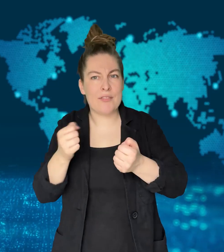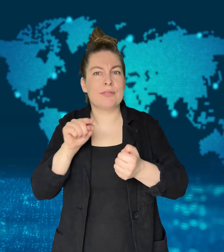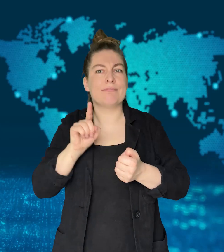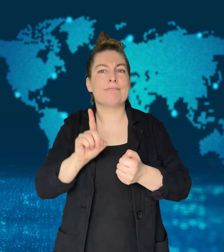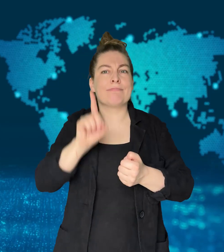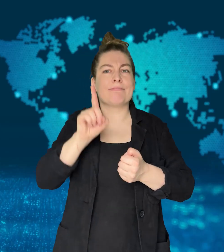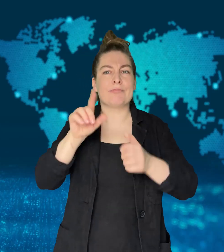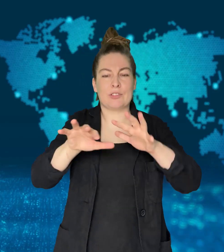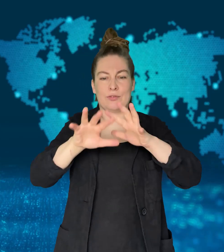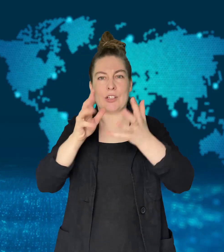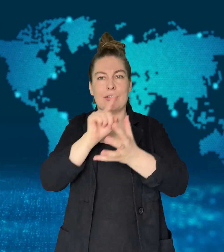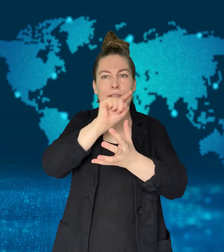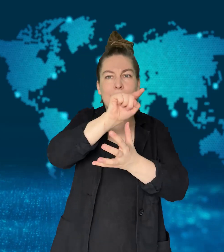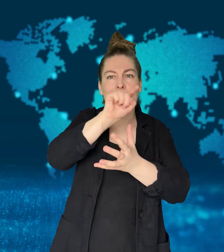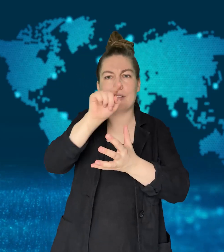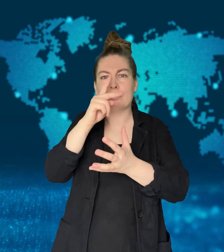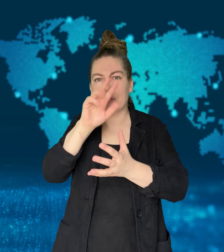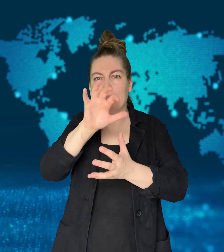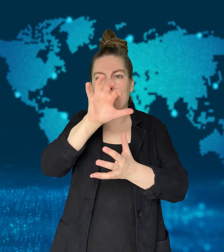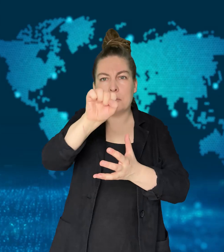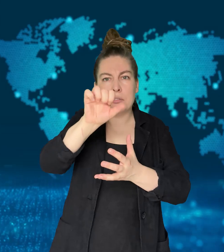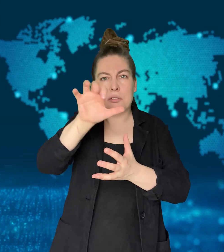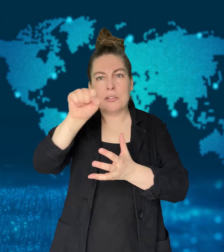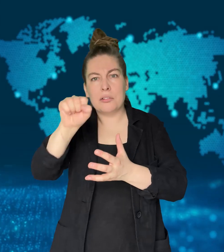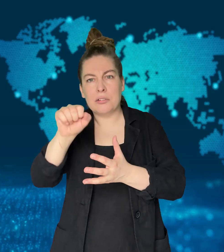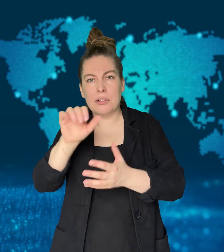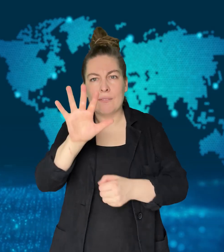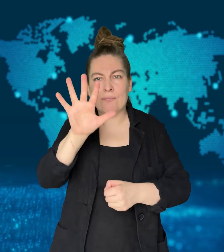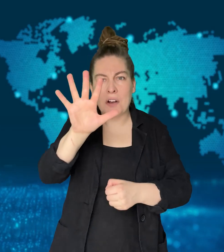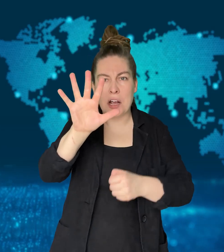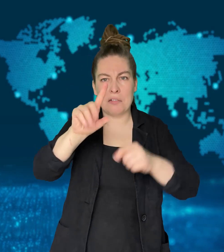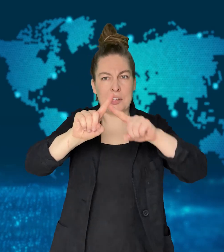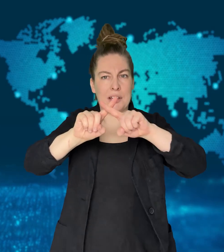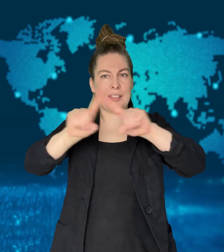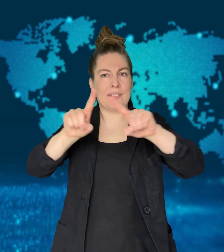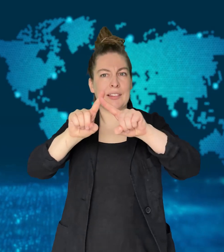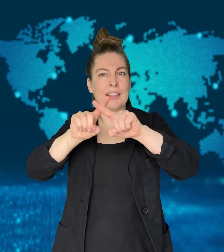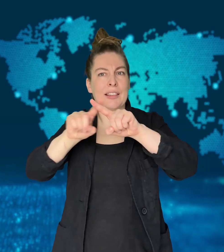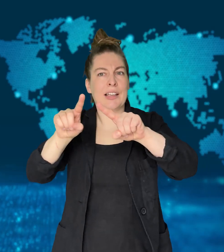A General who serves as vice chief of